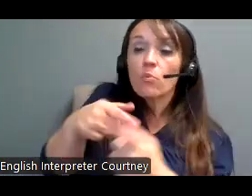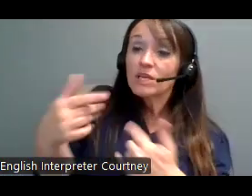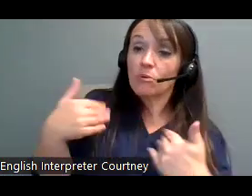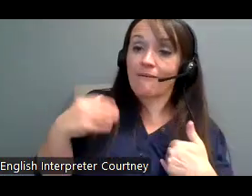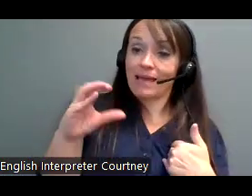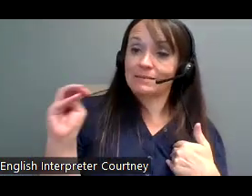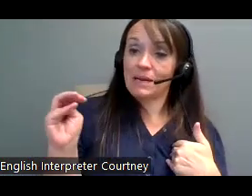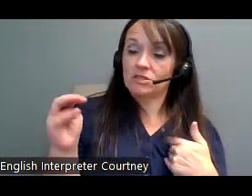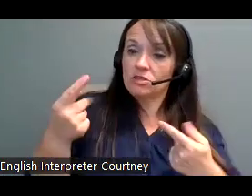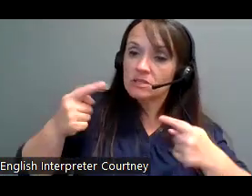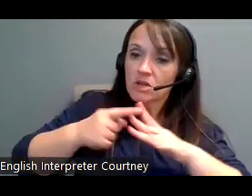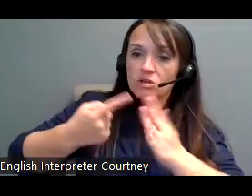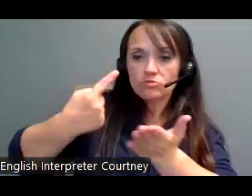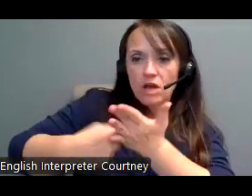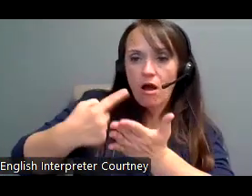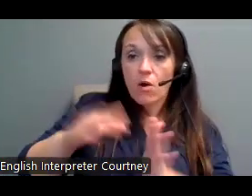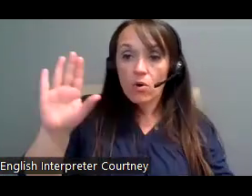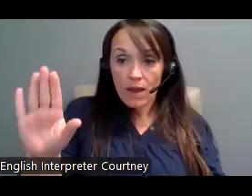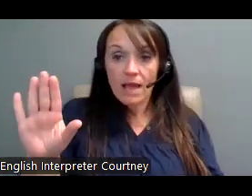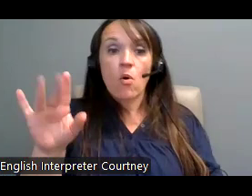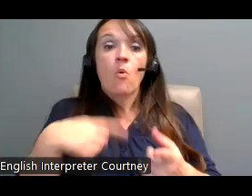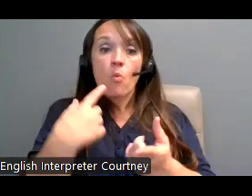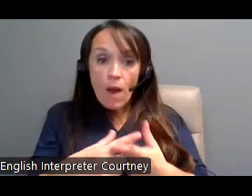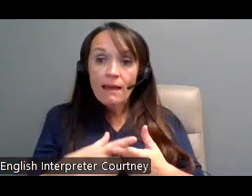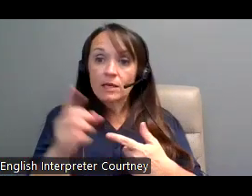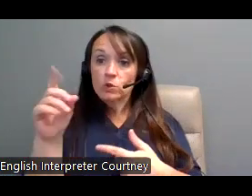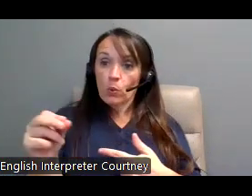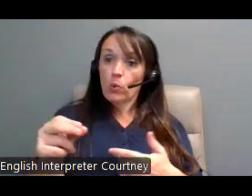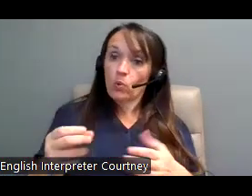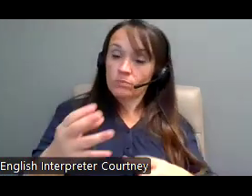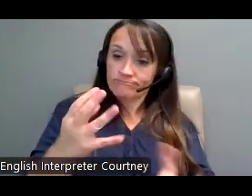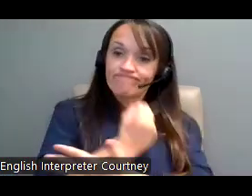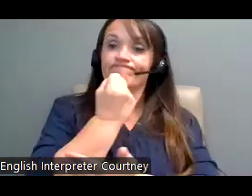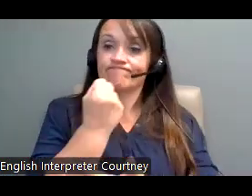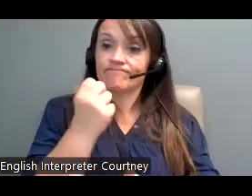began talking to the case manager about those providers and the service needs and try to get